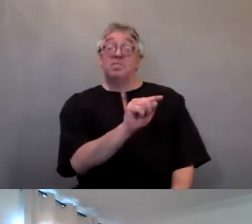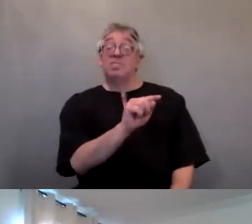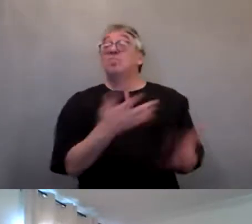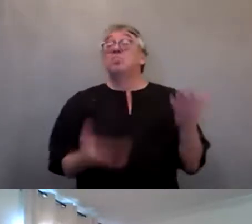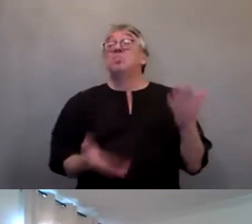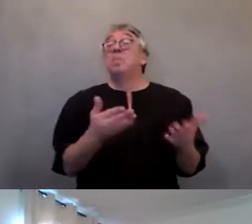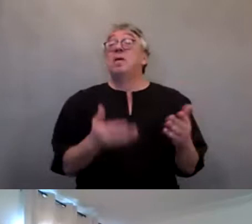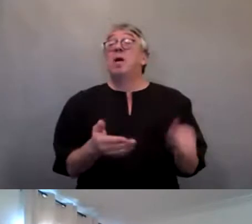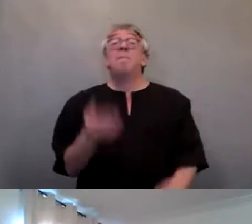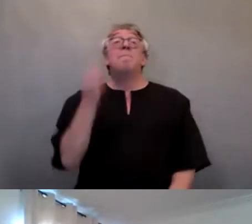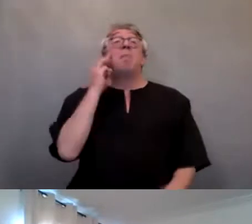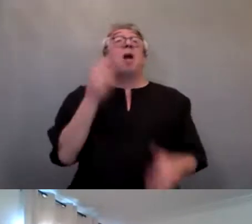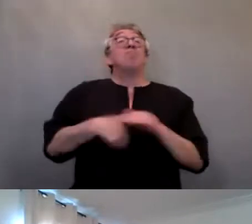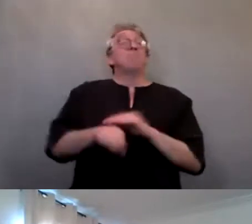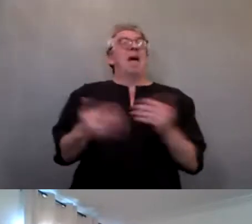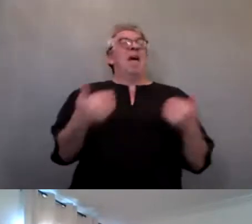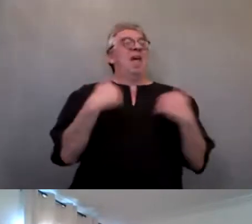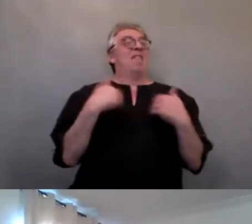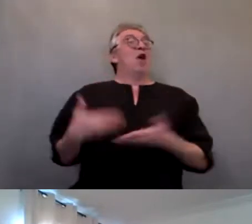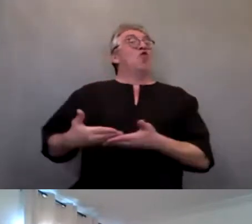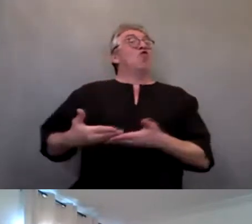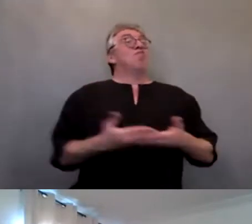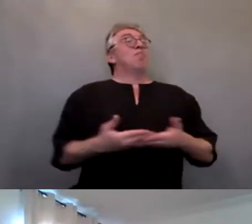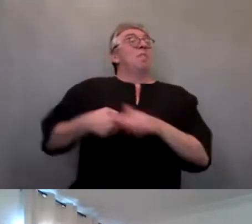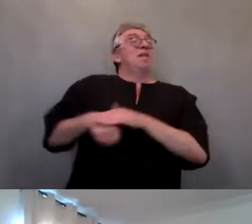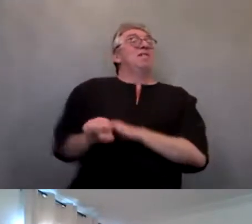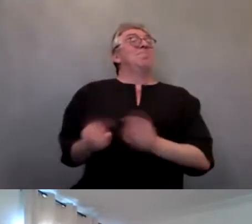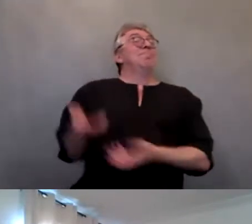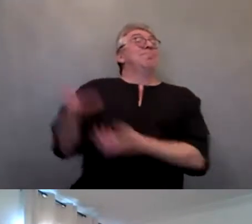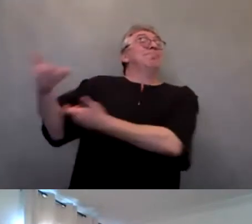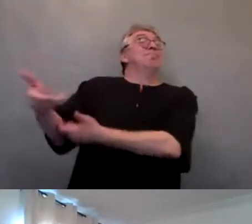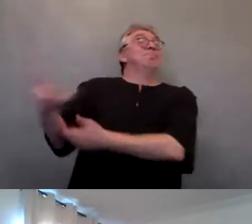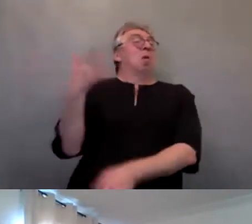on. But I know that some people use it, do it, like